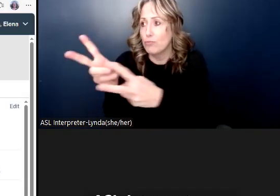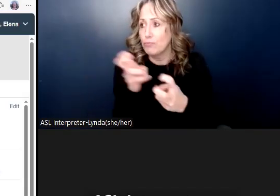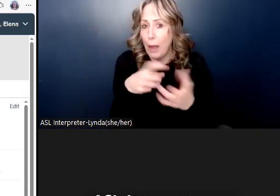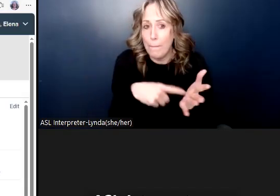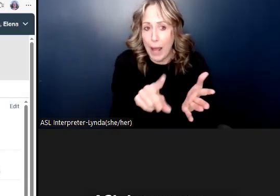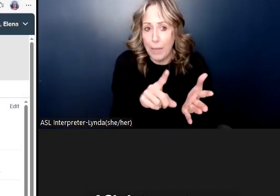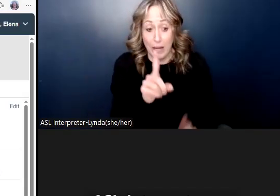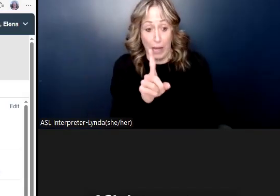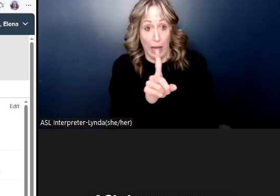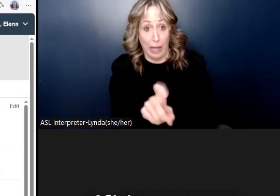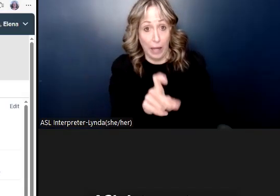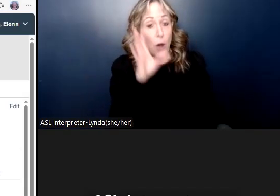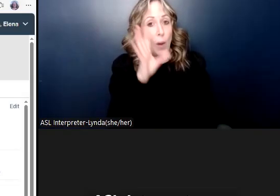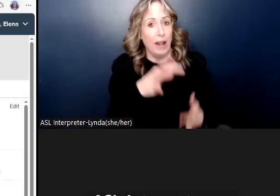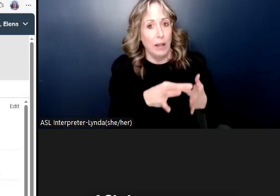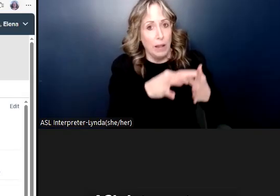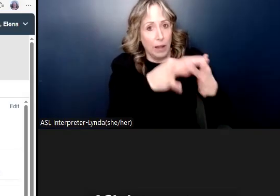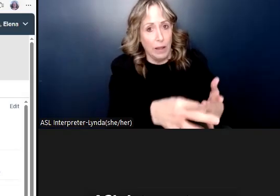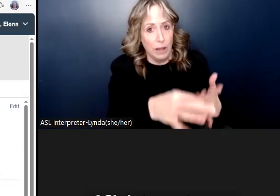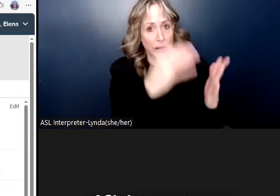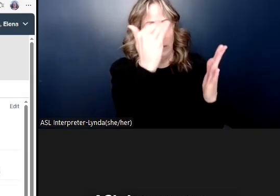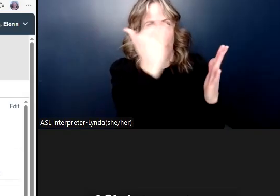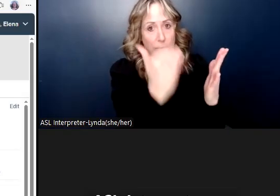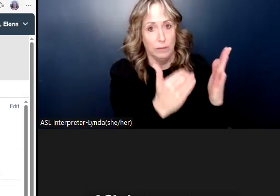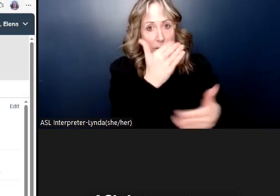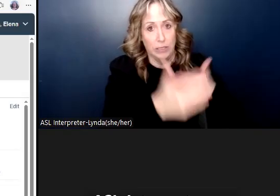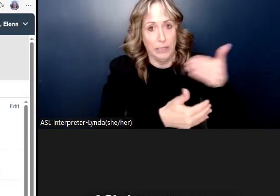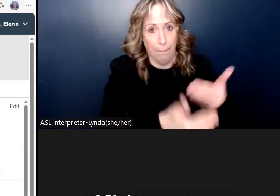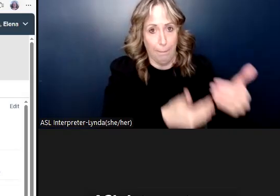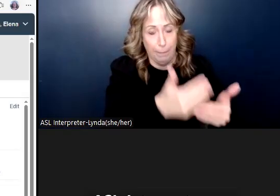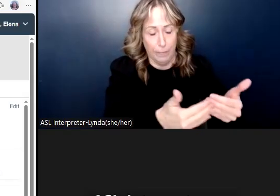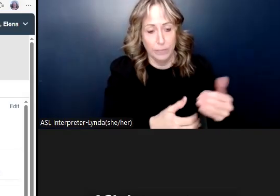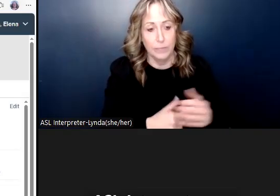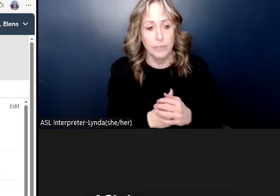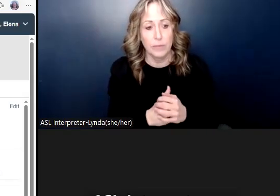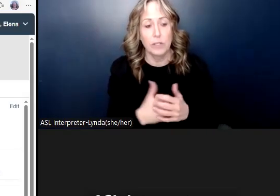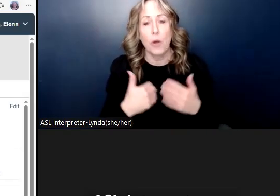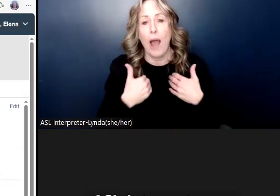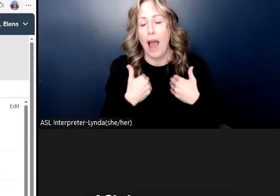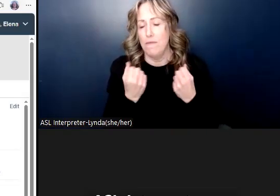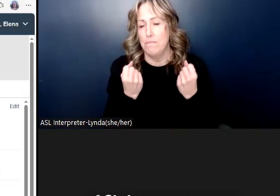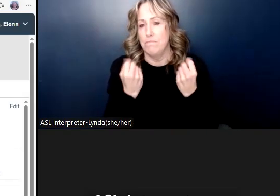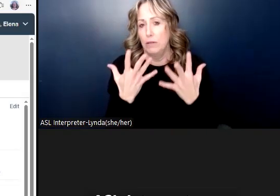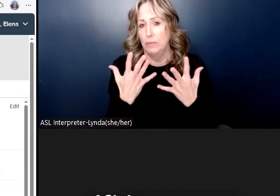and it will take you directly to the steps. So we have multiple drive IDs and this is where the efficiency comes in.